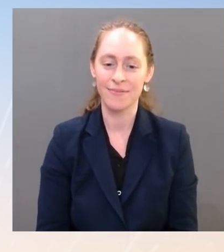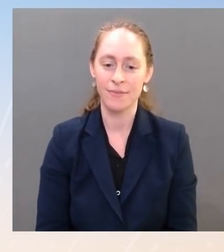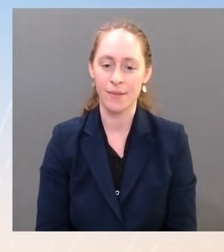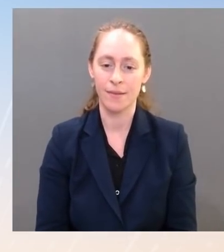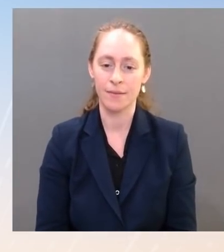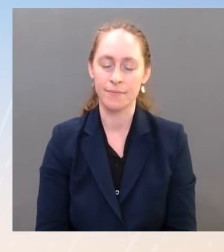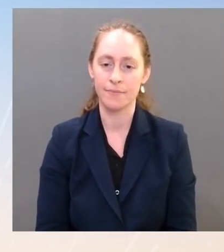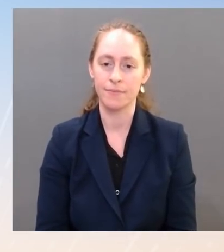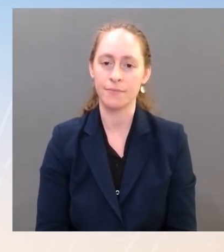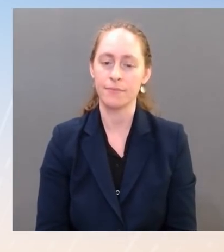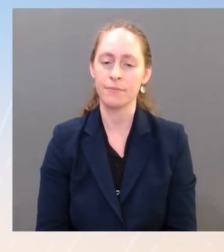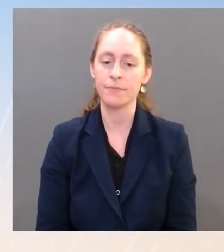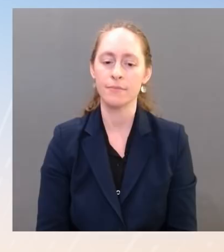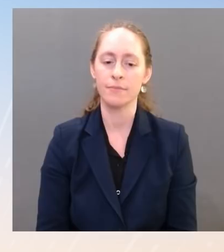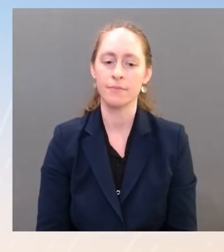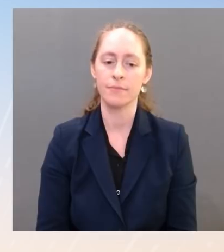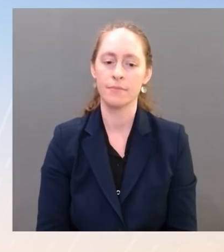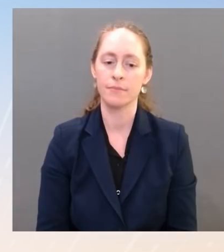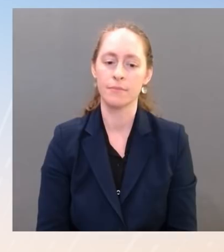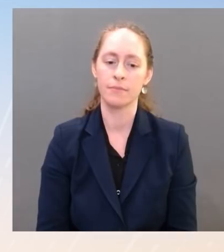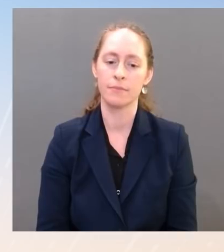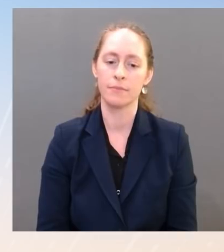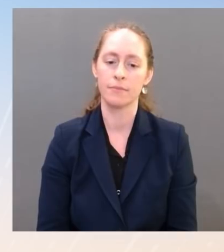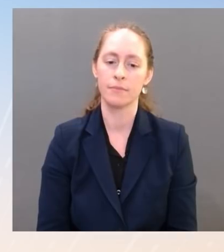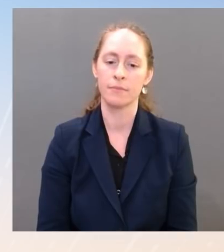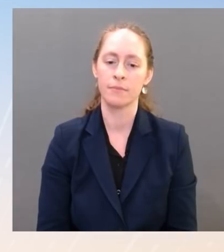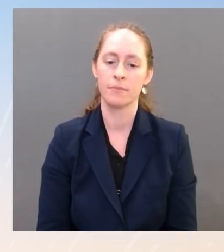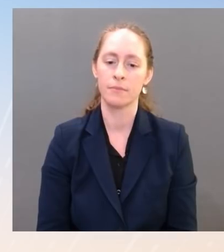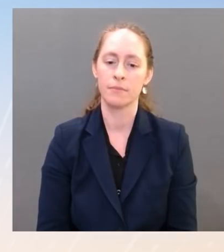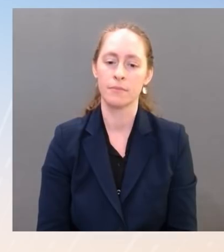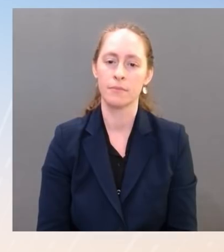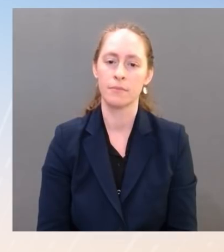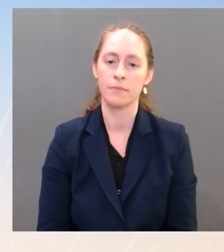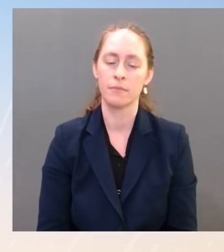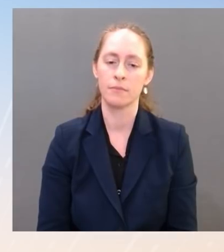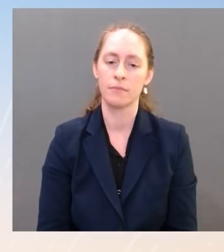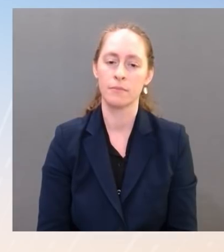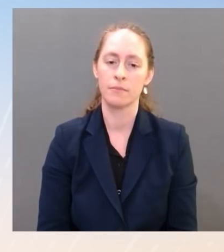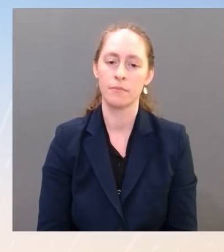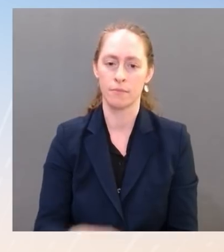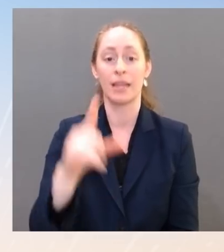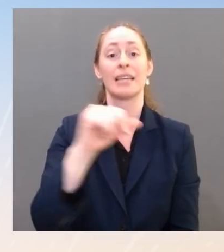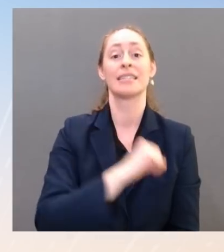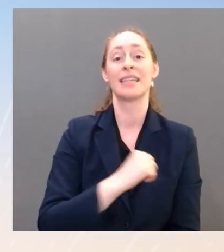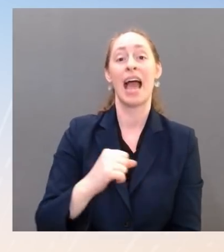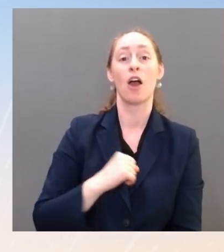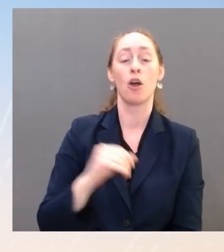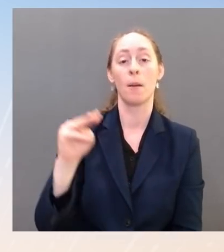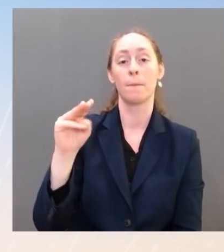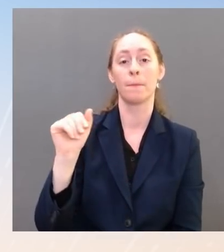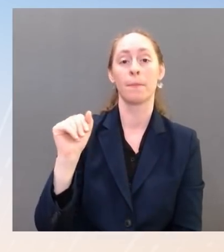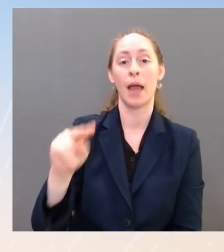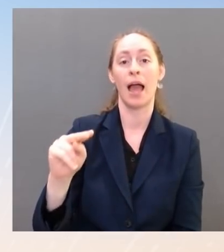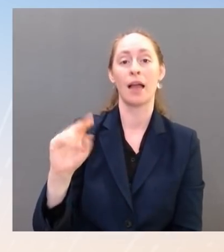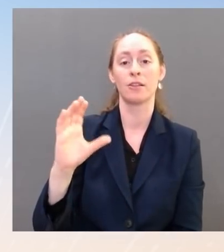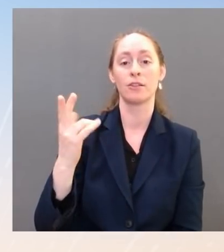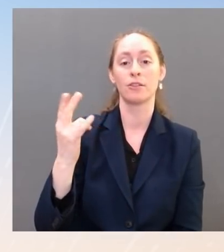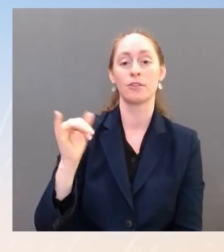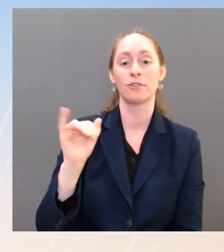excuse me, Senators Manchin and Murkowski said, I think a number of you got a letter today expressing concerns about the delayed implementation